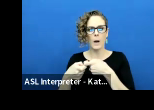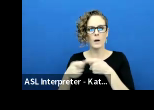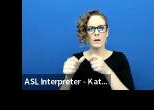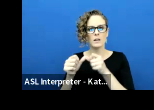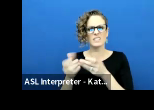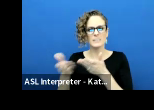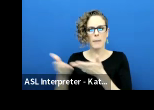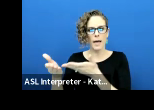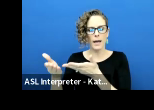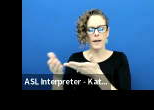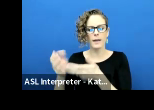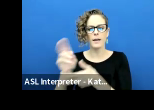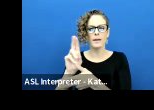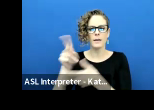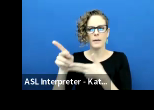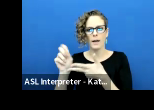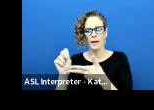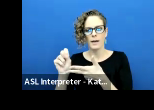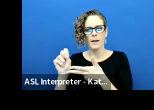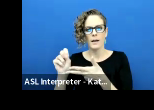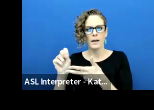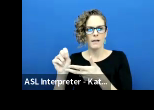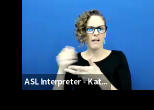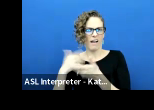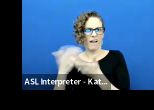CPAC continues to work and things of that nature typically need to find out what are they critical